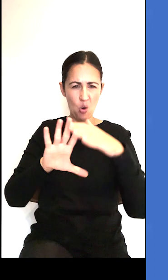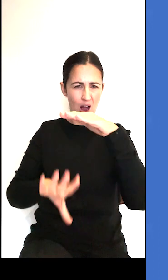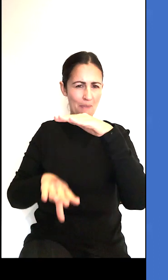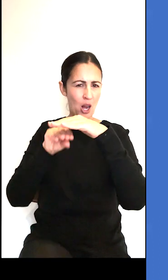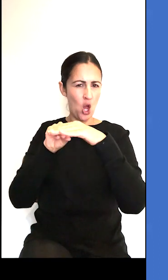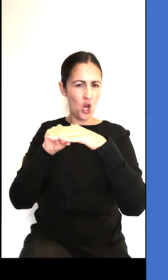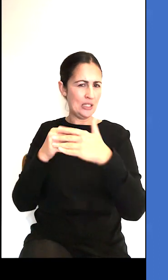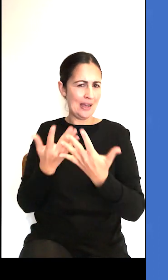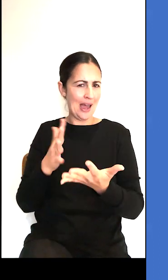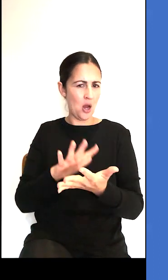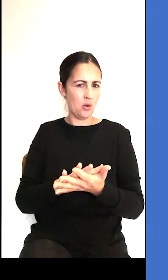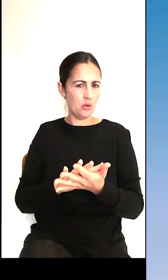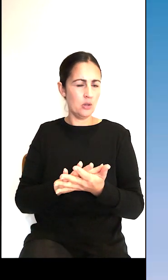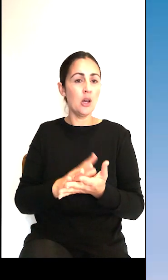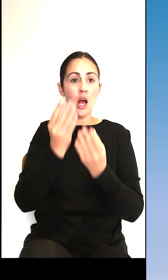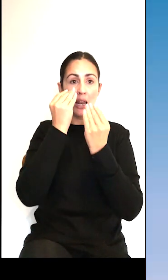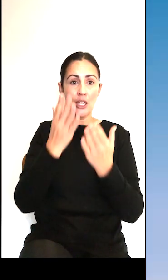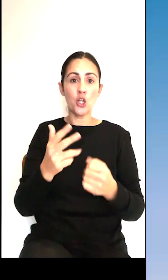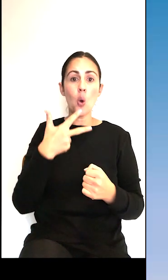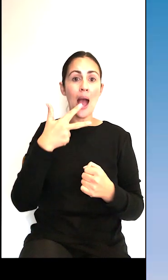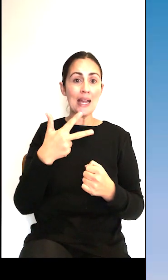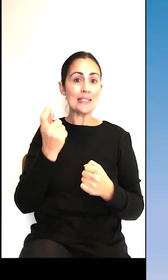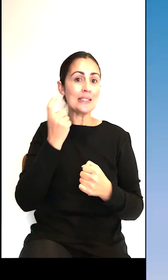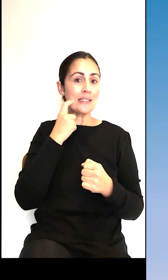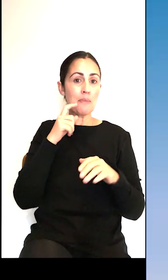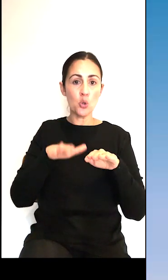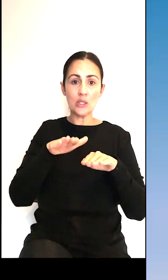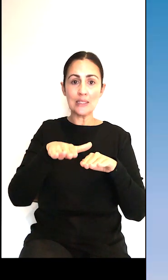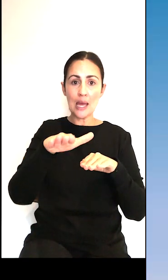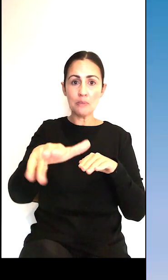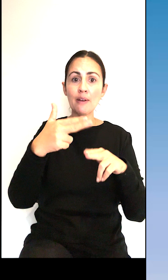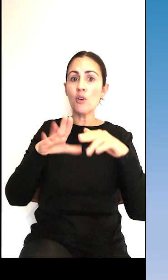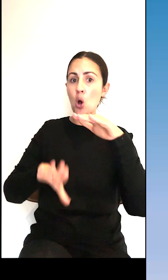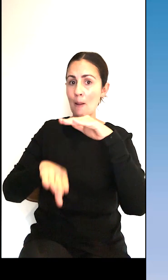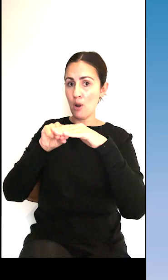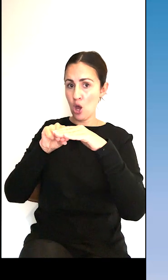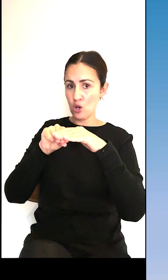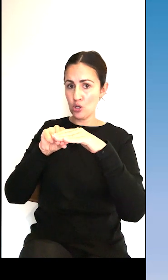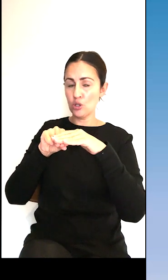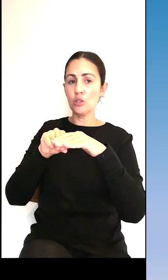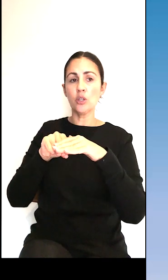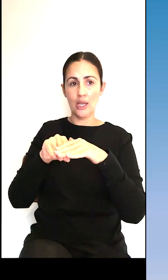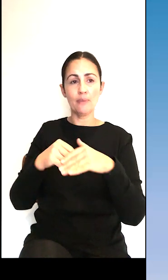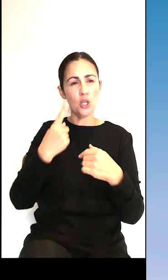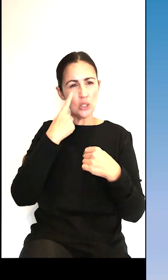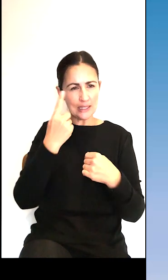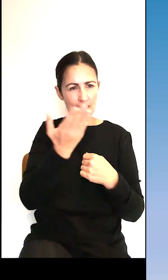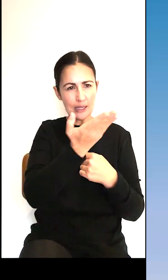eight simple steps to upload your advance care planning document to My Health Record. You can see here at the bottom of the screen,